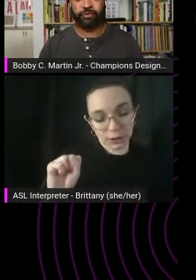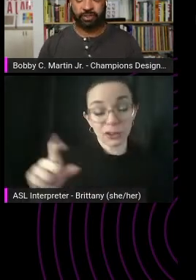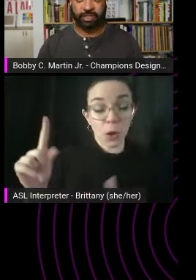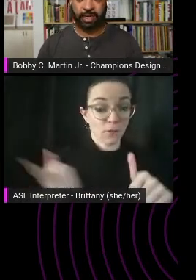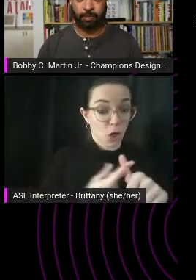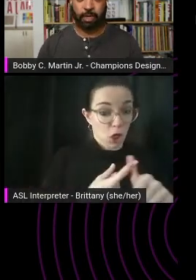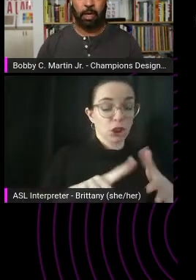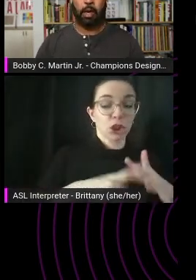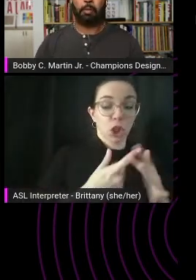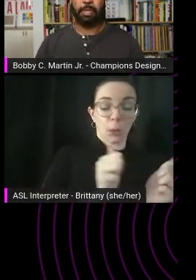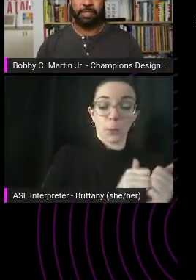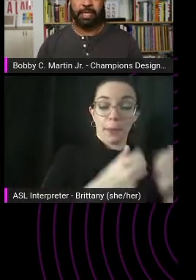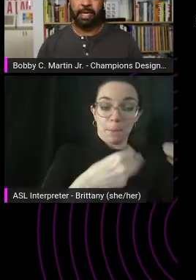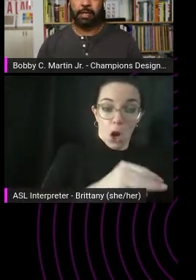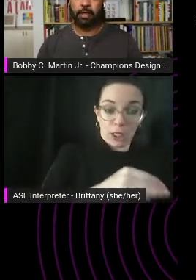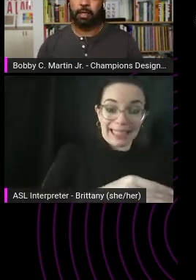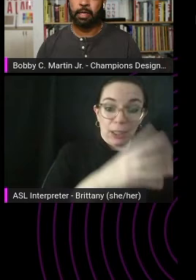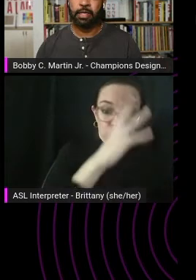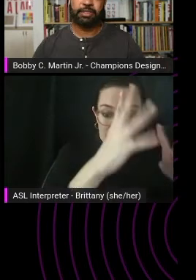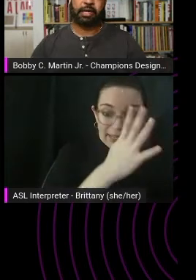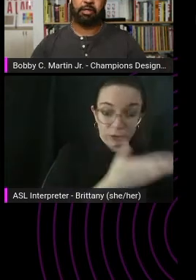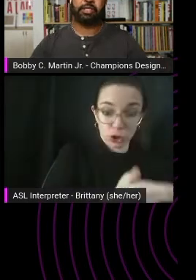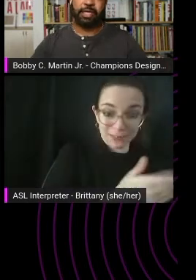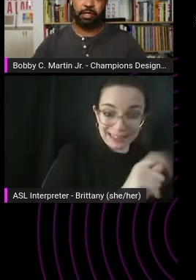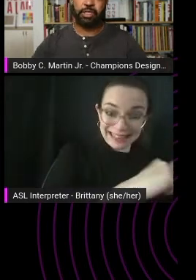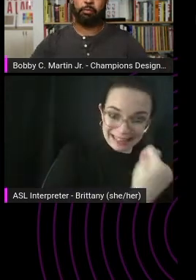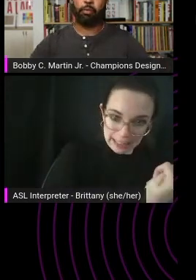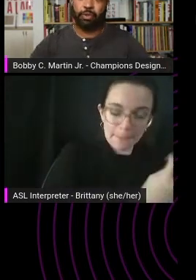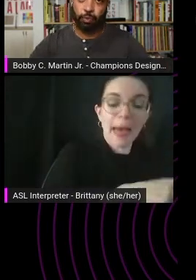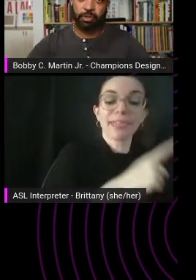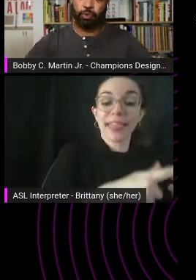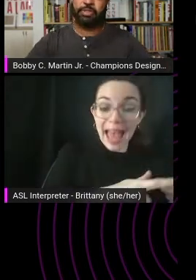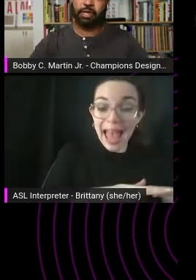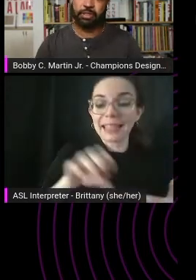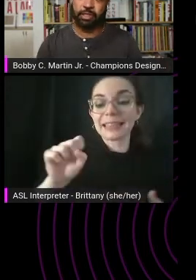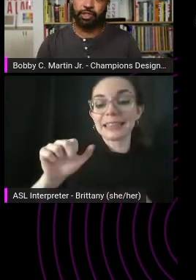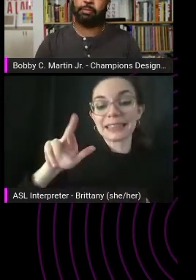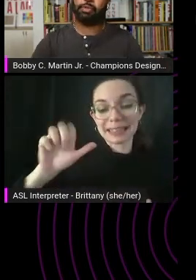services team, but then with Sara's leadership,